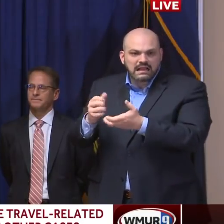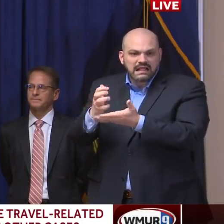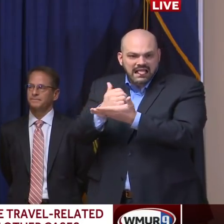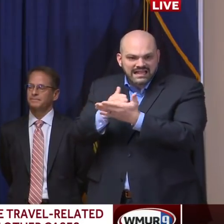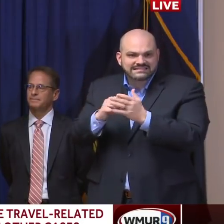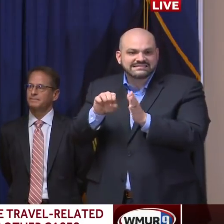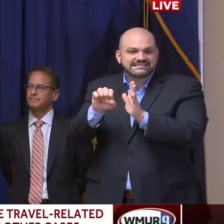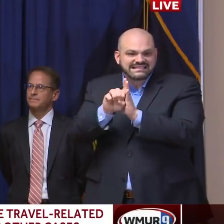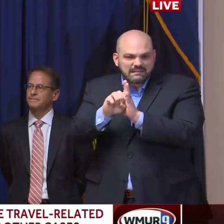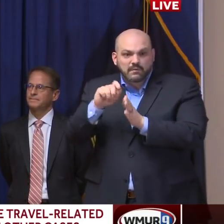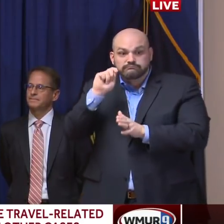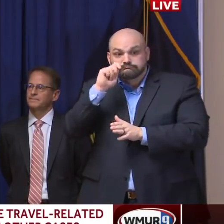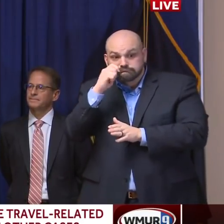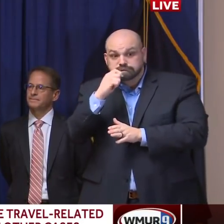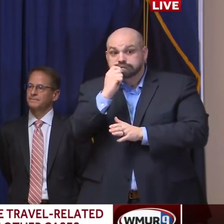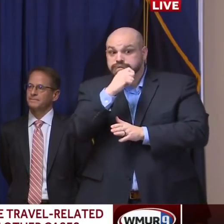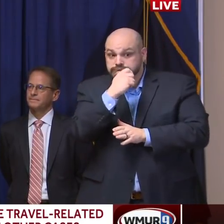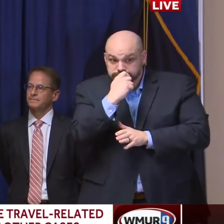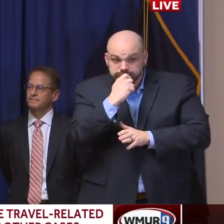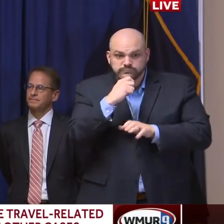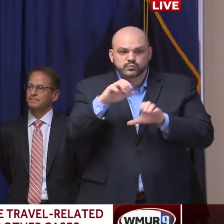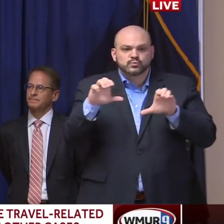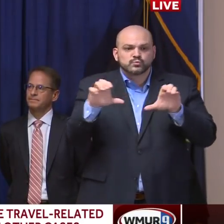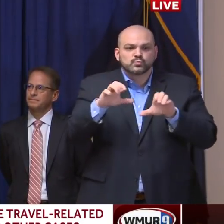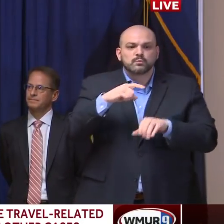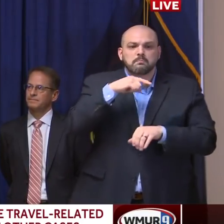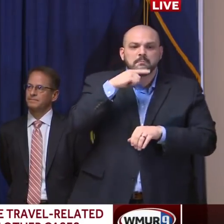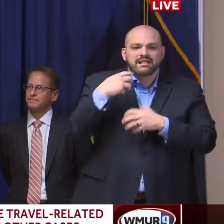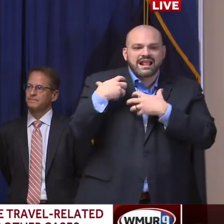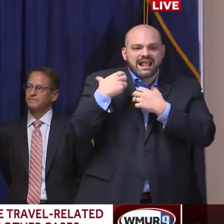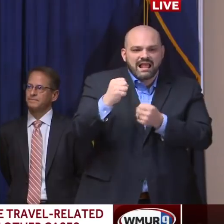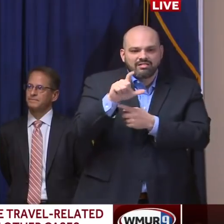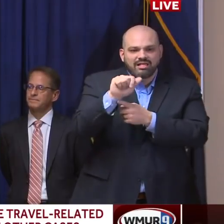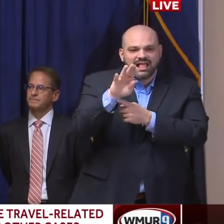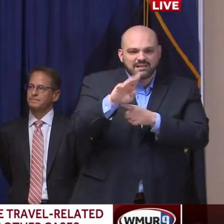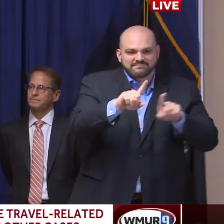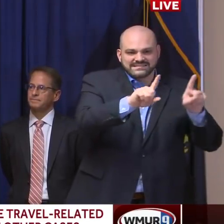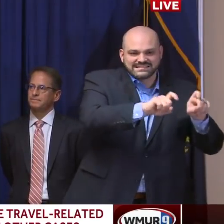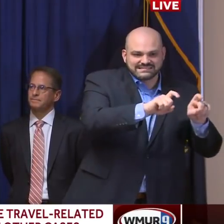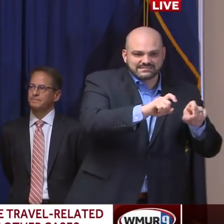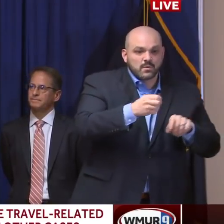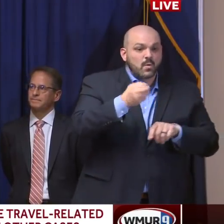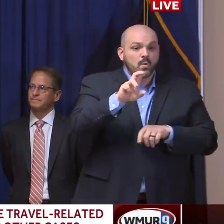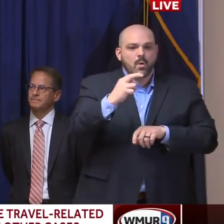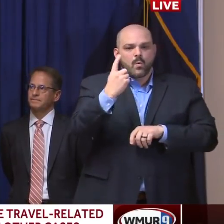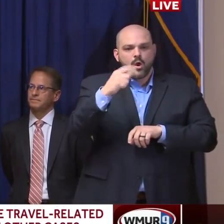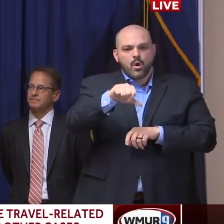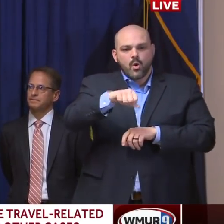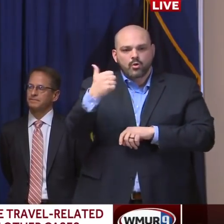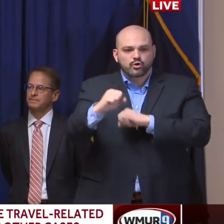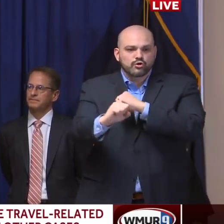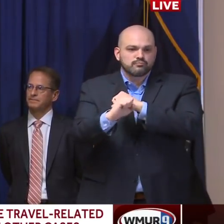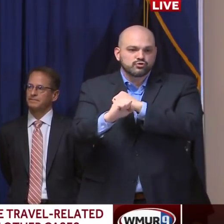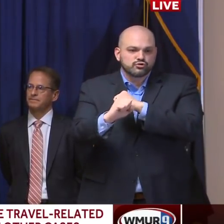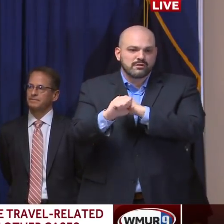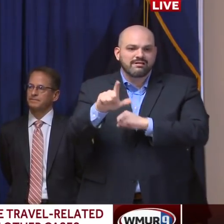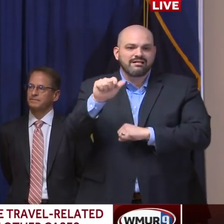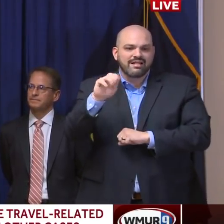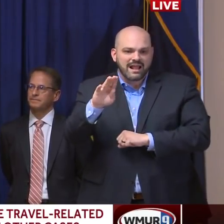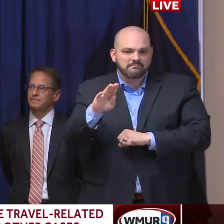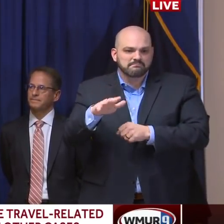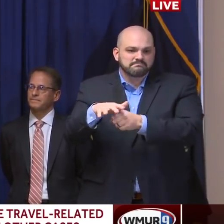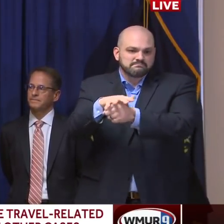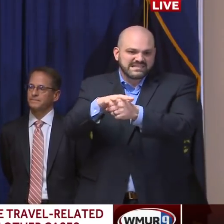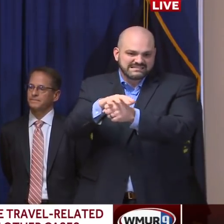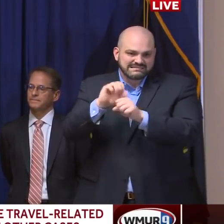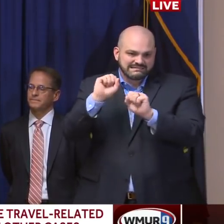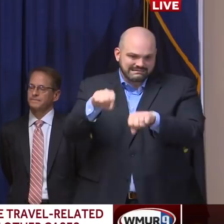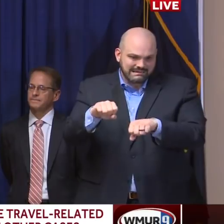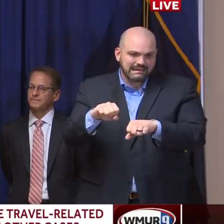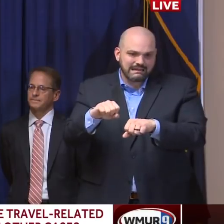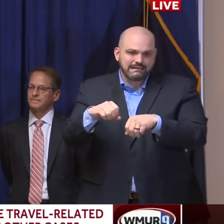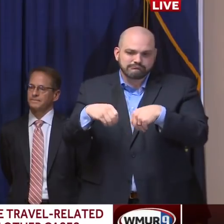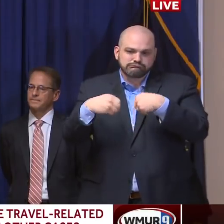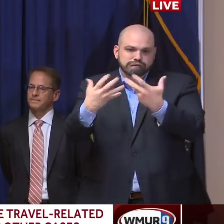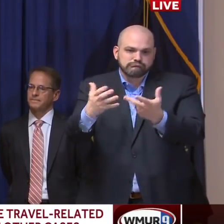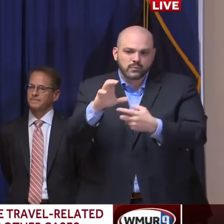WHAT HEALTH CARE PROVIDERS AND HOSPITALS CAN DO IS COLLECT SAMPLES TO DO THE TEST AT OUR PUBLIC HEALTH LABORATORY OR AT ONE OF THE REFERENCE OR COMMERCIAL LABORATORIES BROUGHT